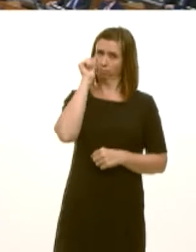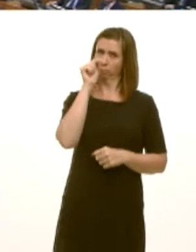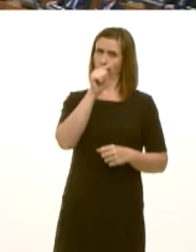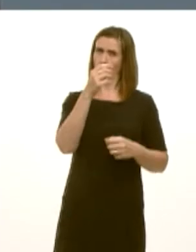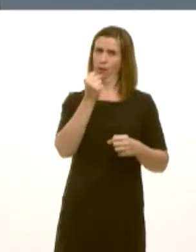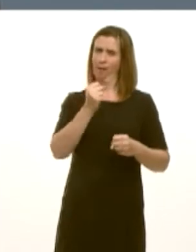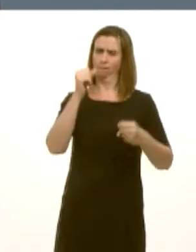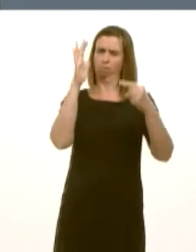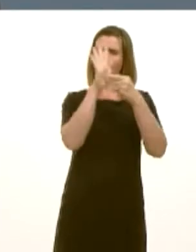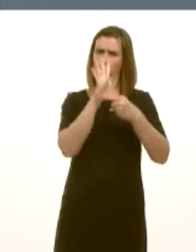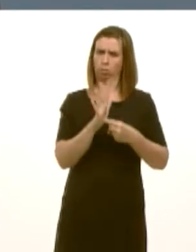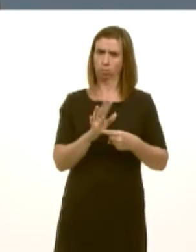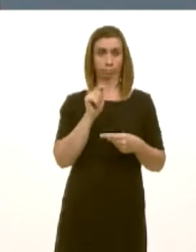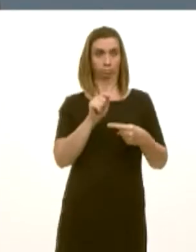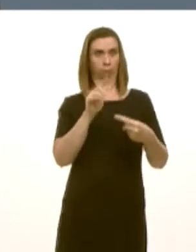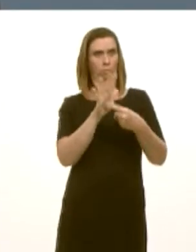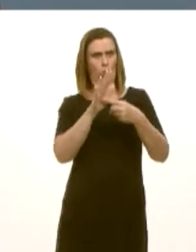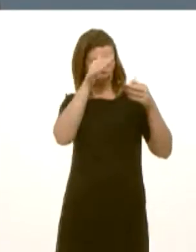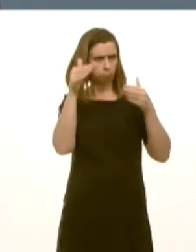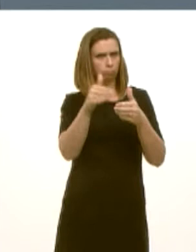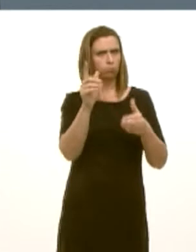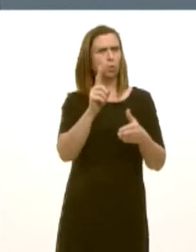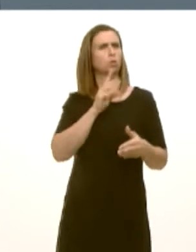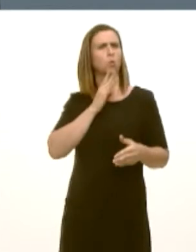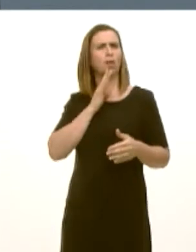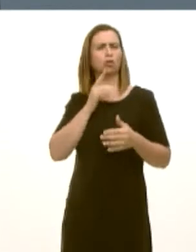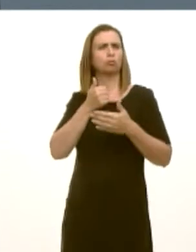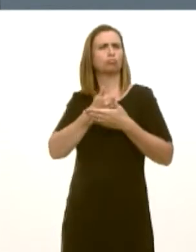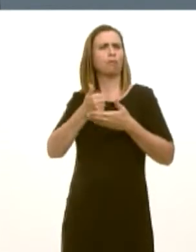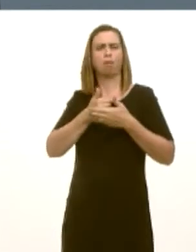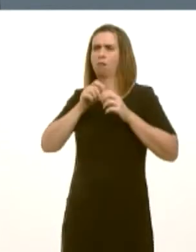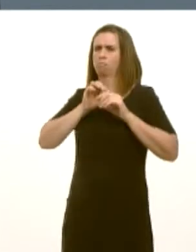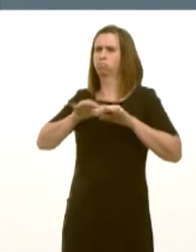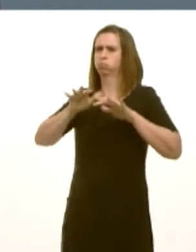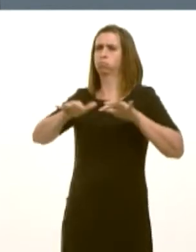be to ensure that the Welsh language is used more often in our communities, in our high-street